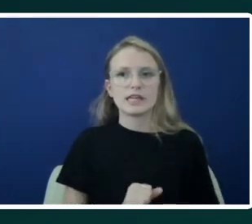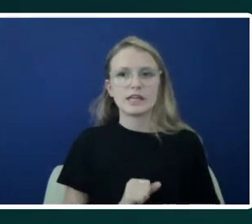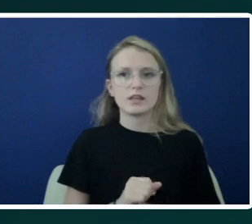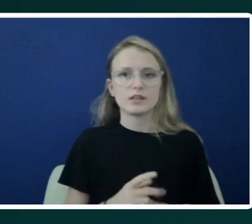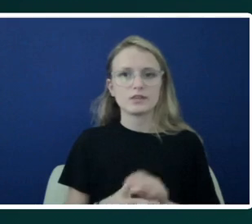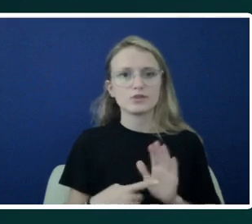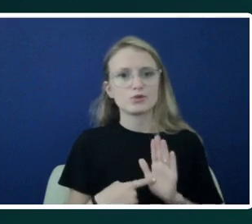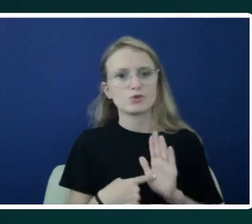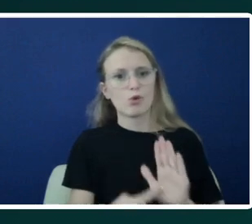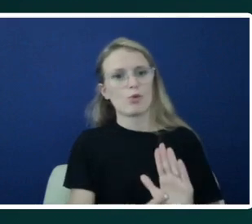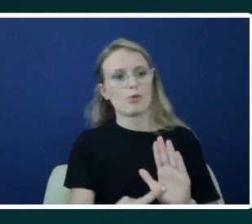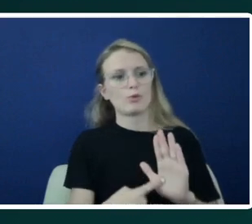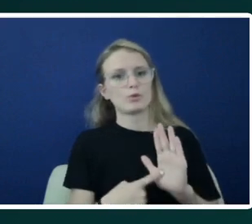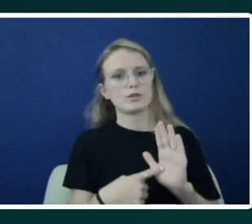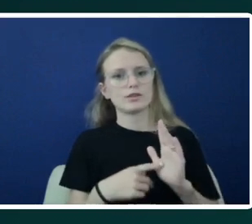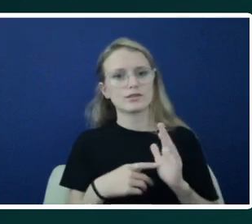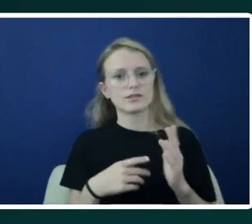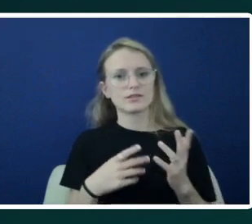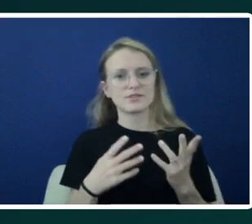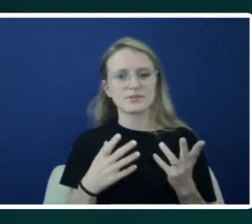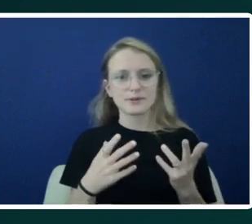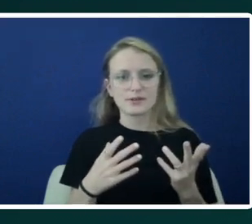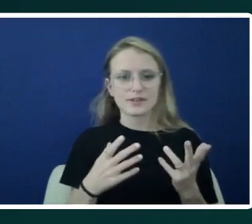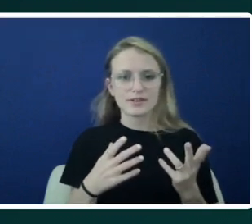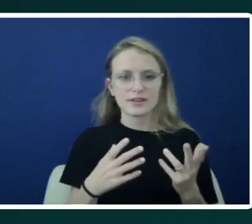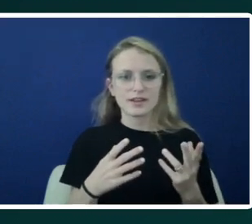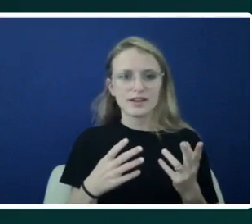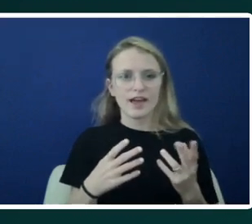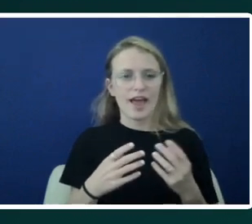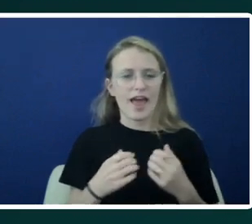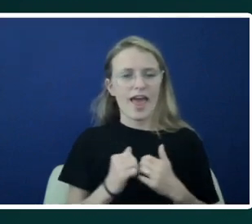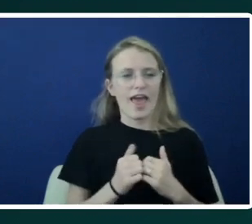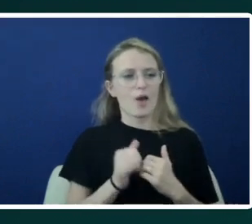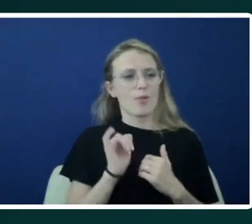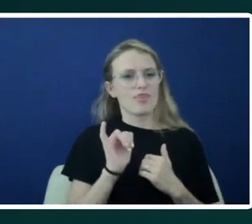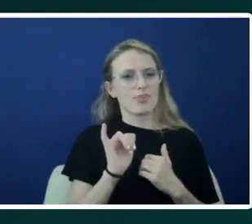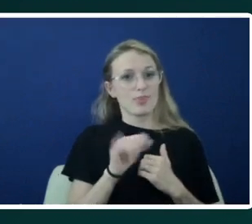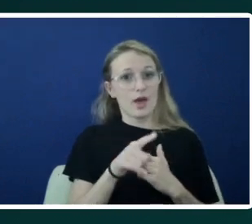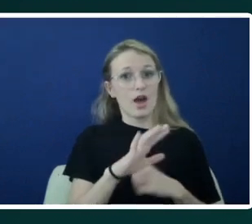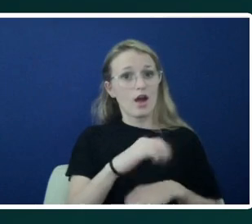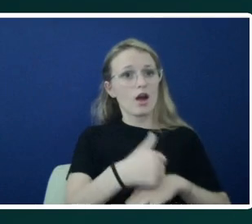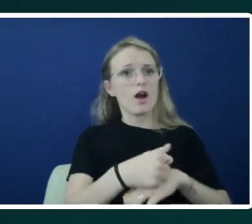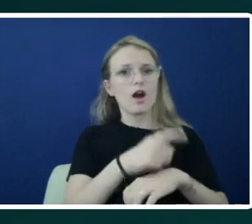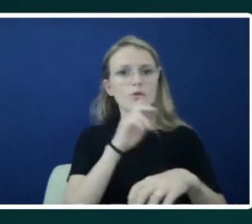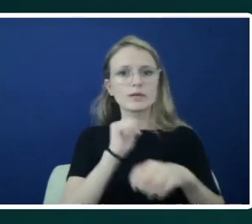to which it was the coming together of this community of people that made the organization's